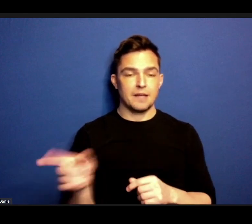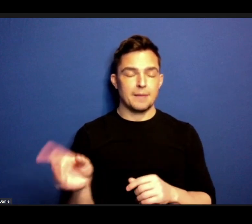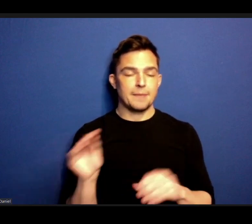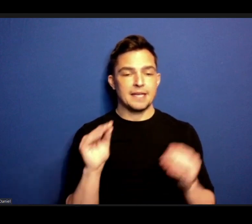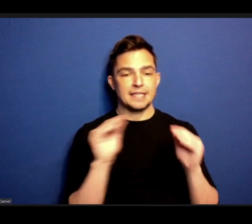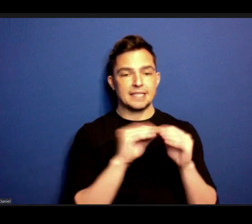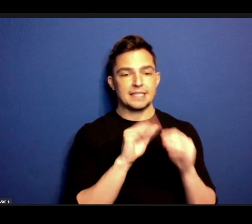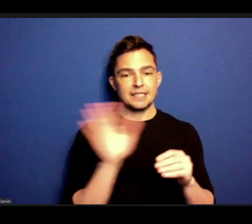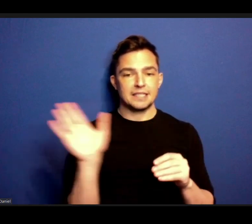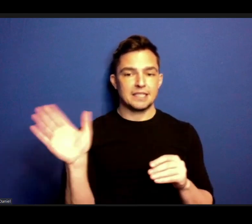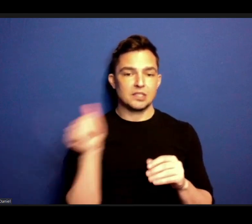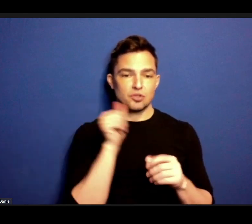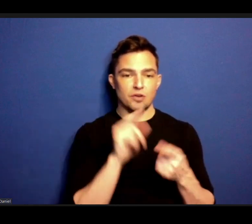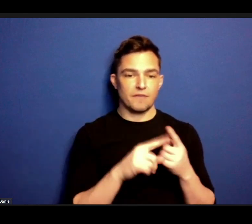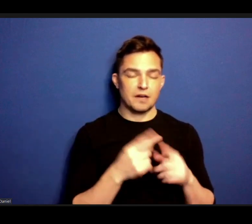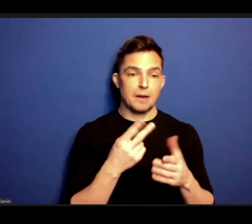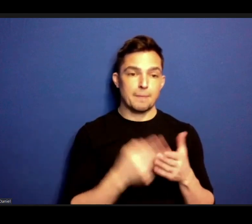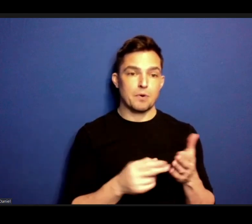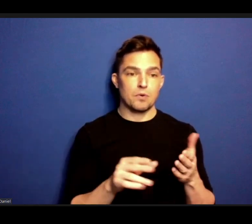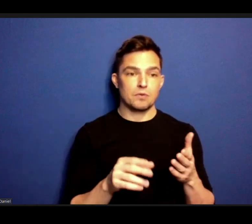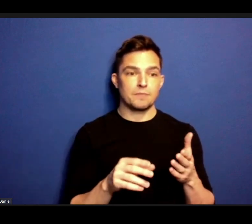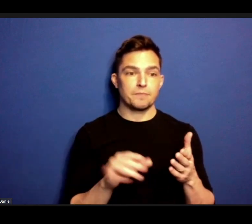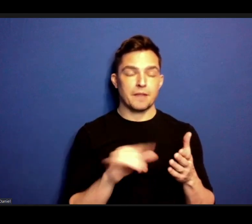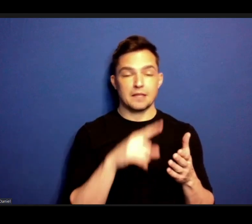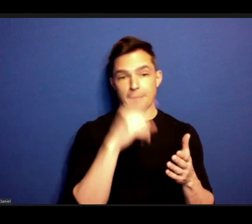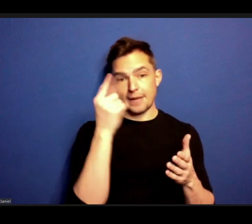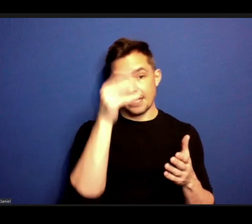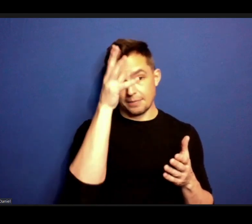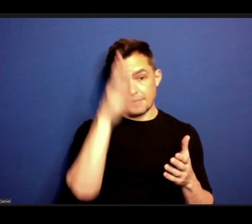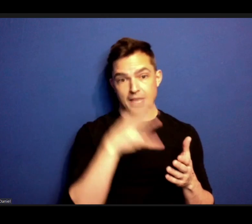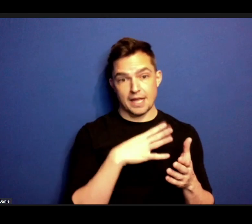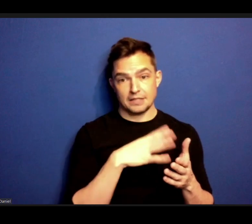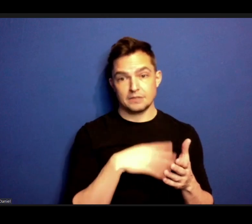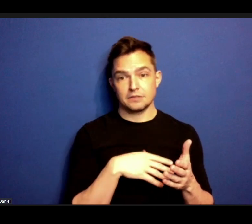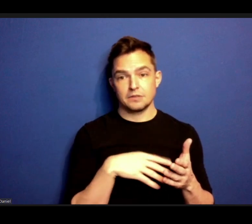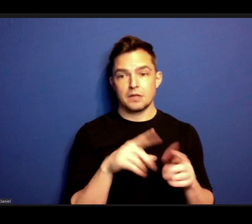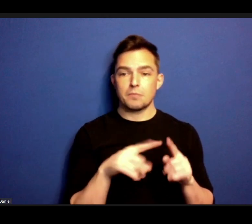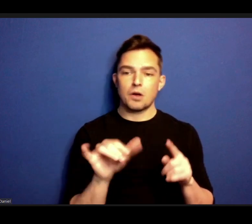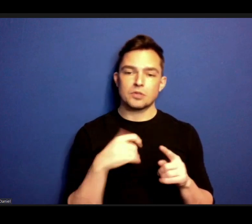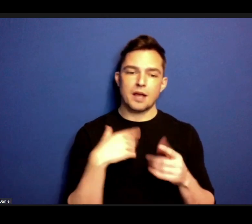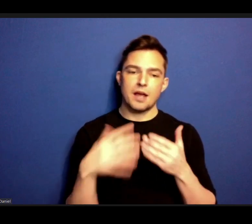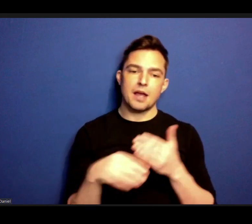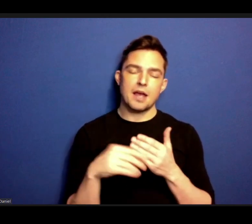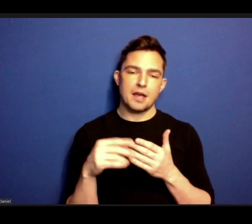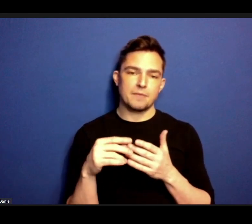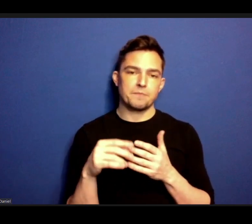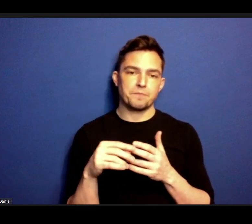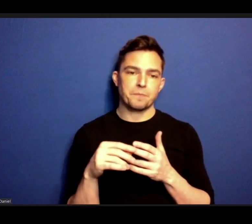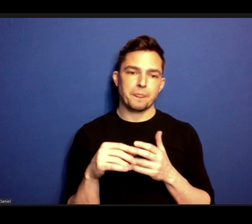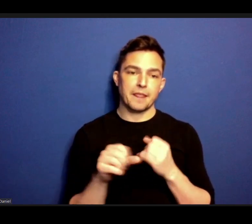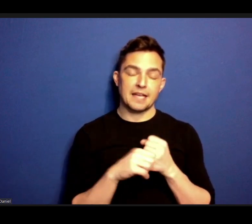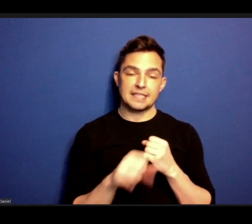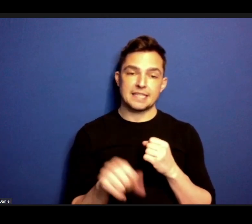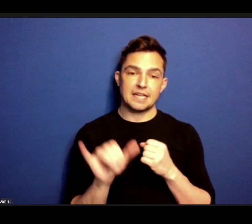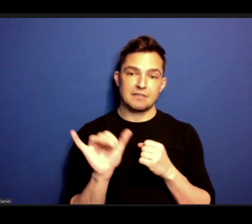both as a black man, but I think, you know, I would add and also like extend the ways